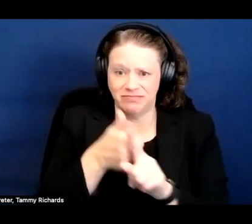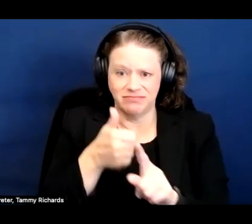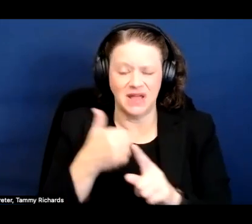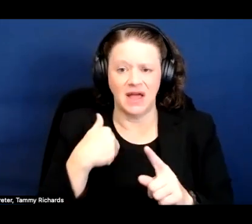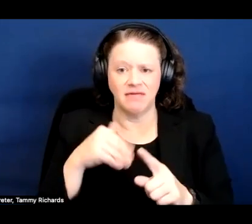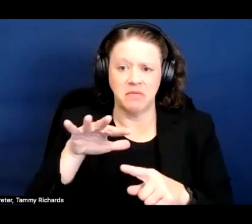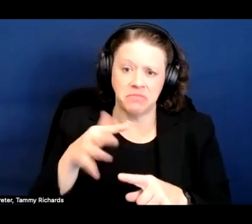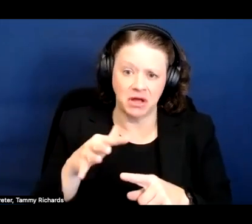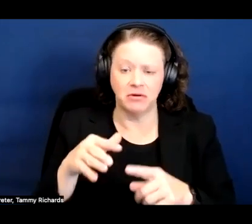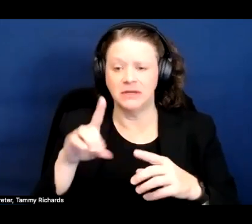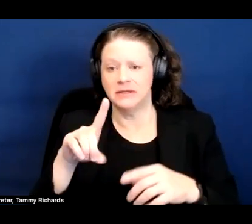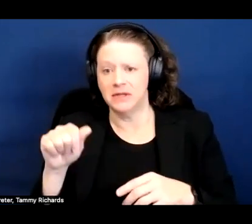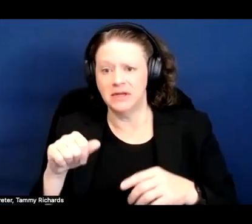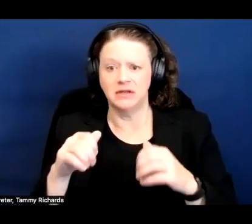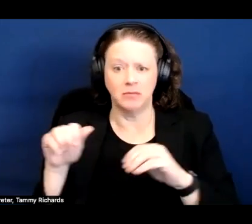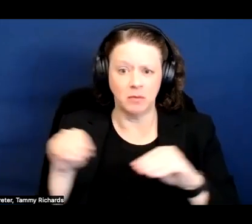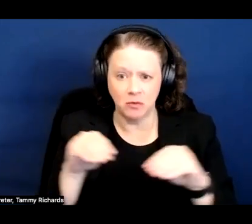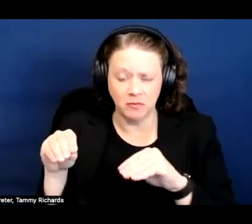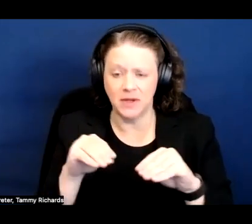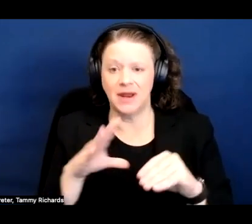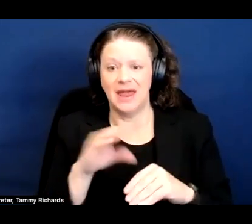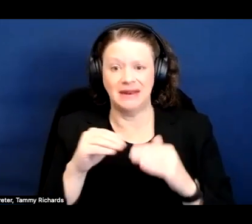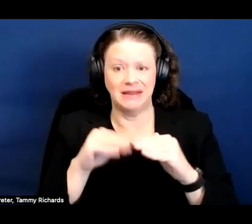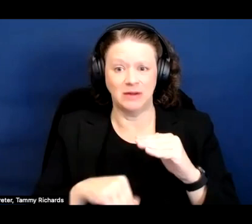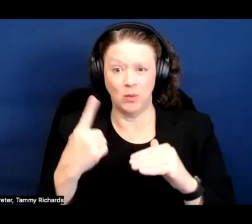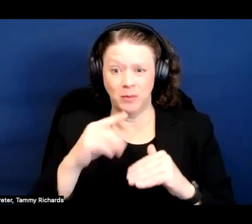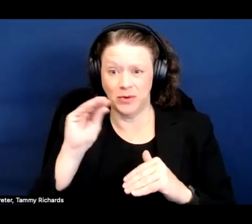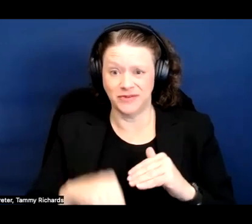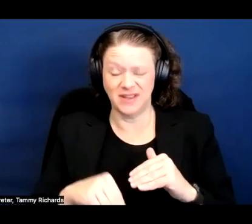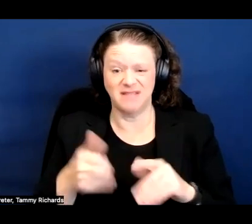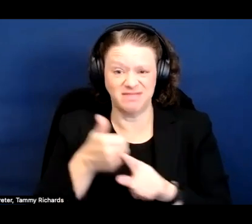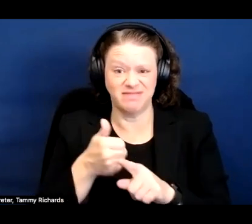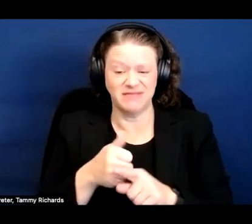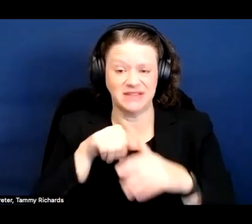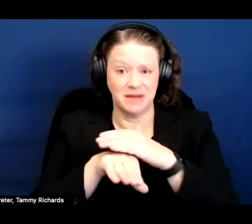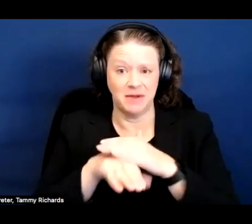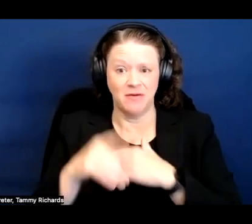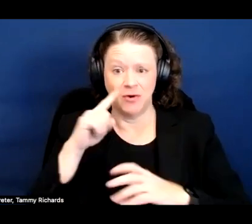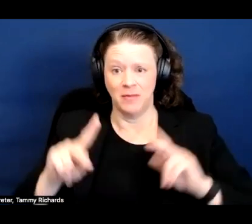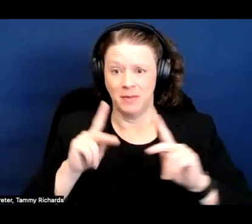or provides emotional, cognitive or similar support that alleviates one or more identified symptoms